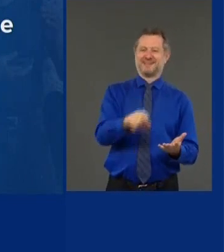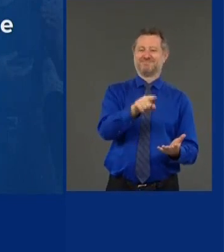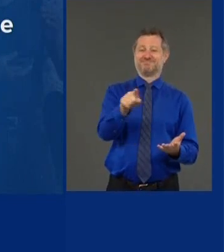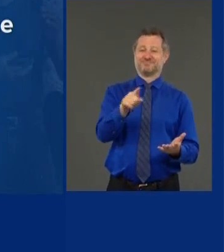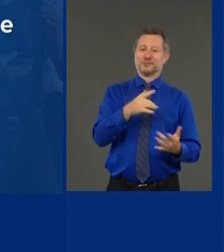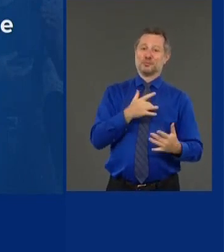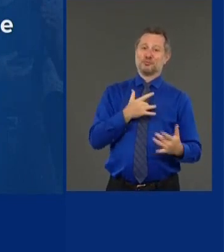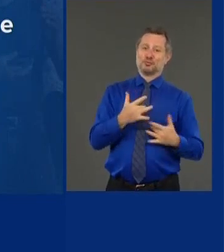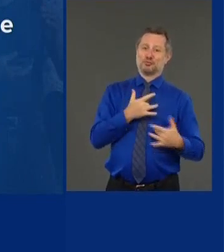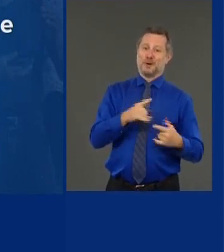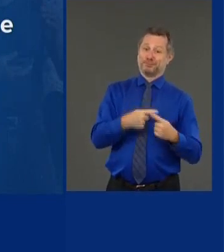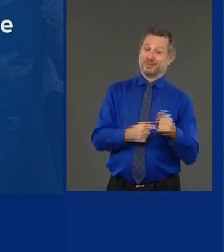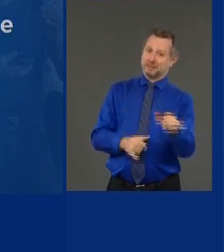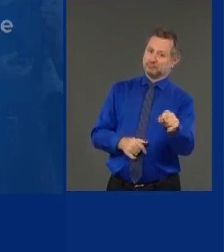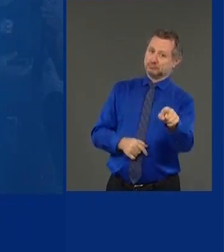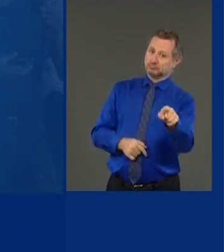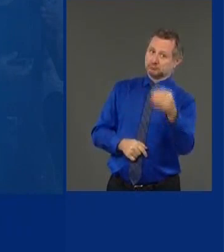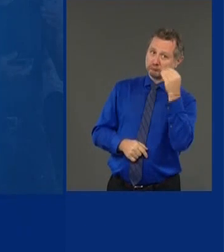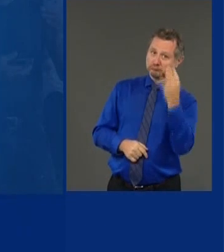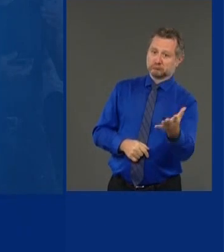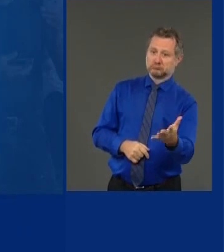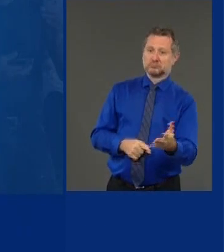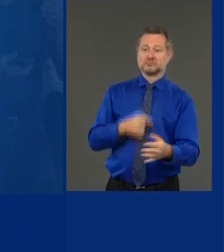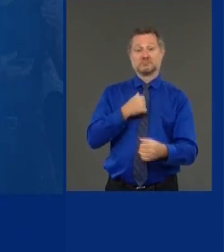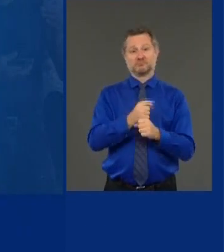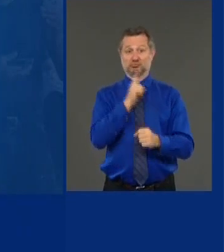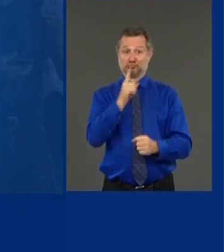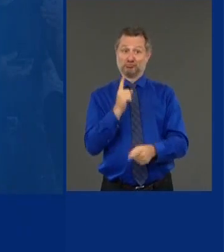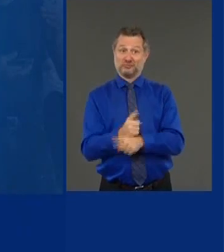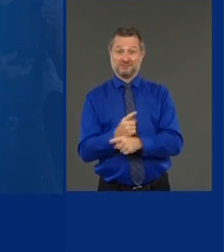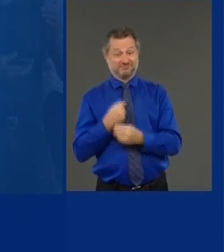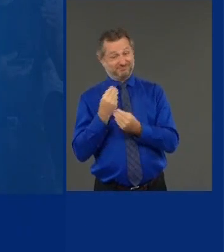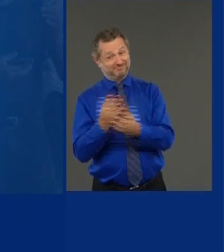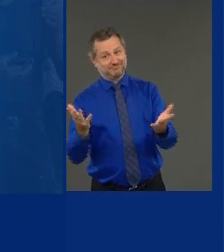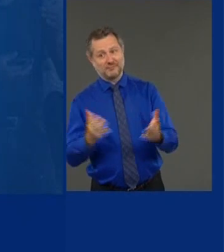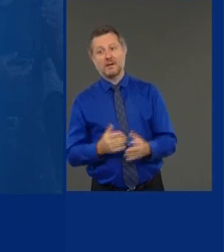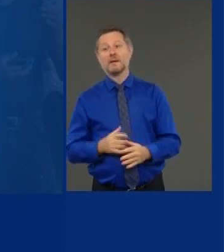FINE. IF YOU'RE NOT FOLLOWING THE RULES, IF I WERE YOU, I WOULD BE WORRIED.